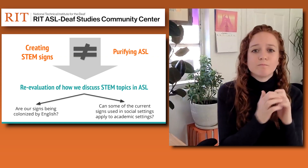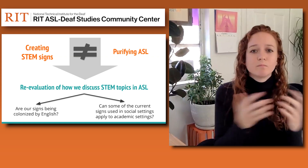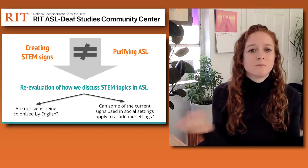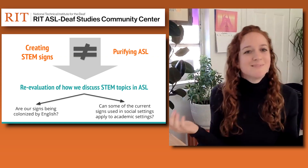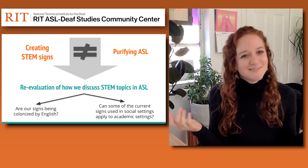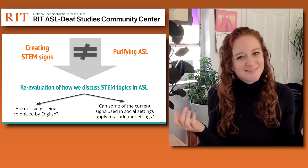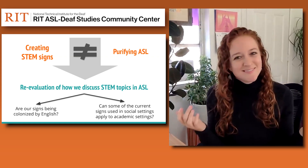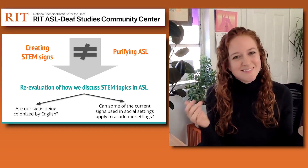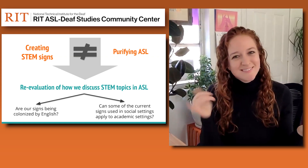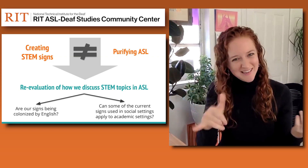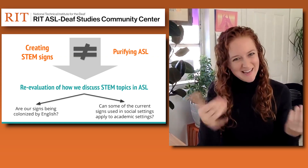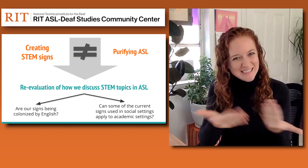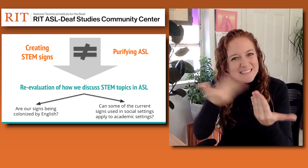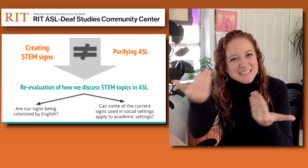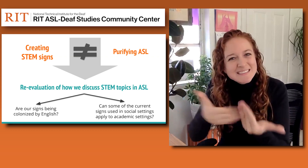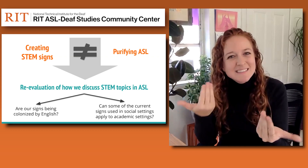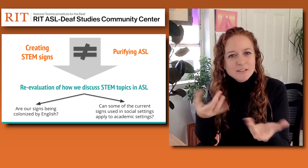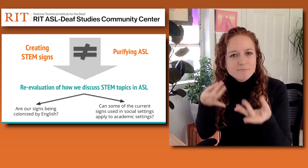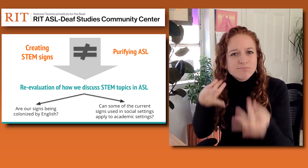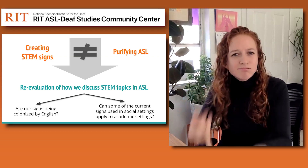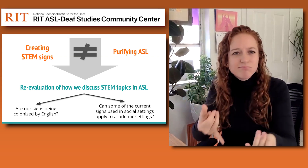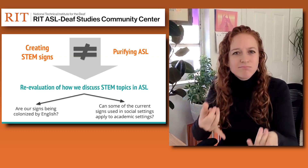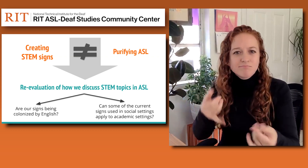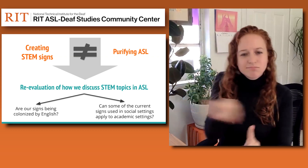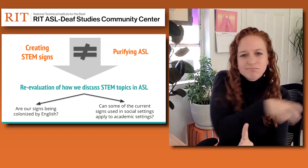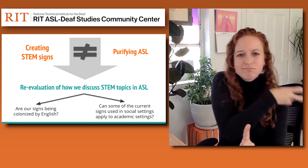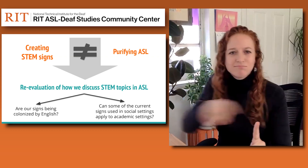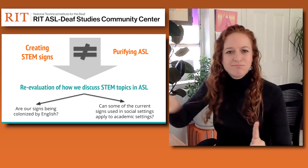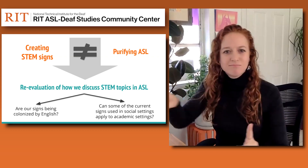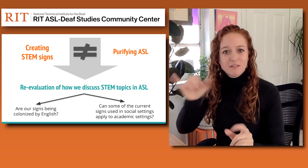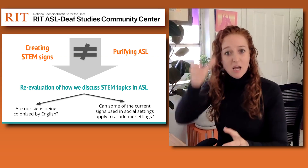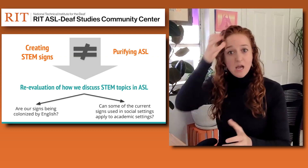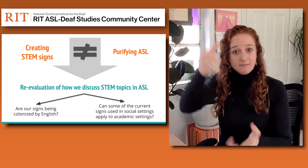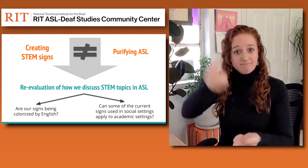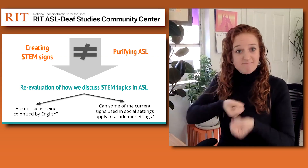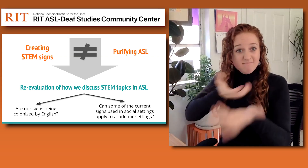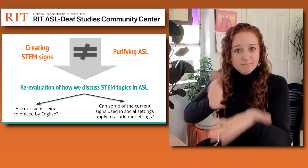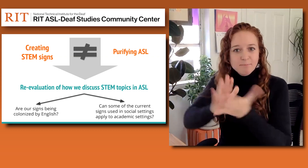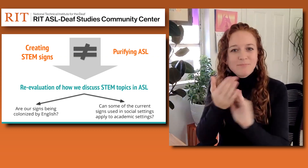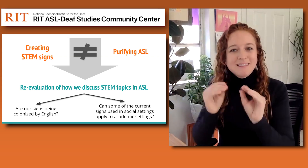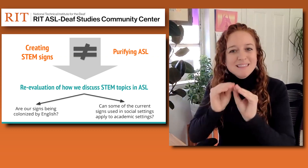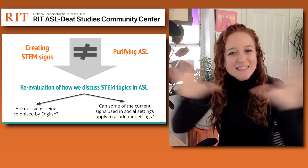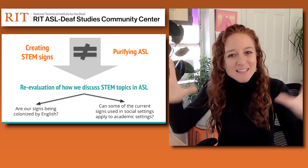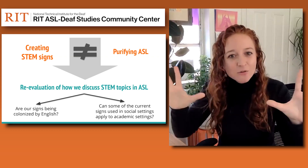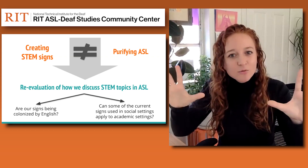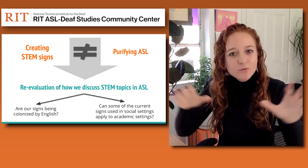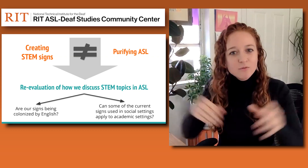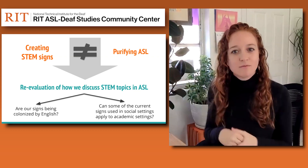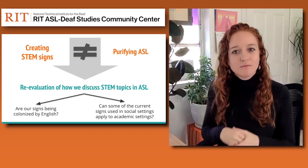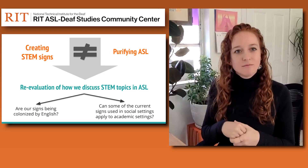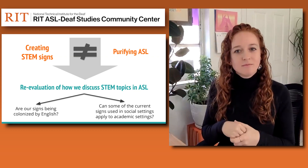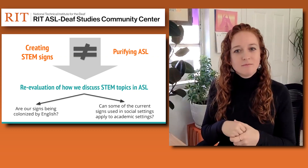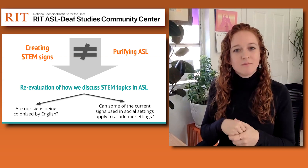back to a solid state. It's very easy. It's a smooth transition. And the concept becomes crystal-clear.